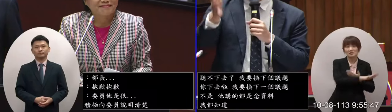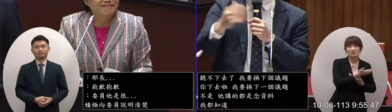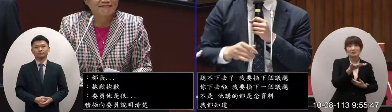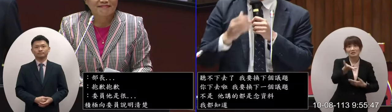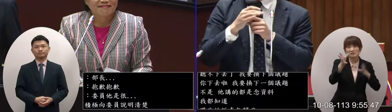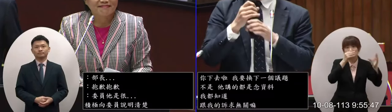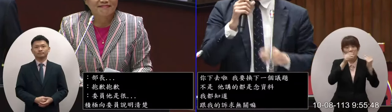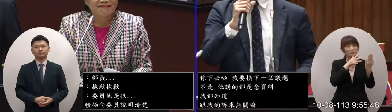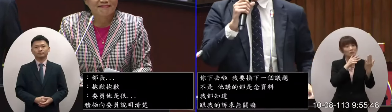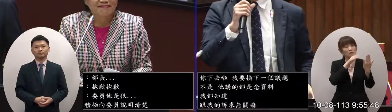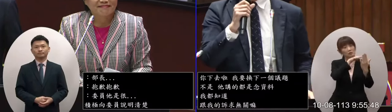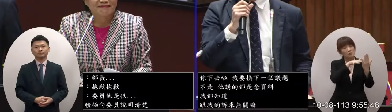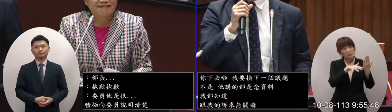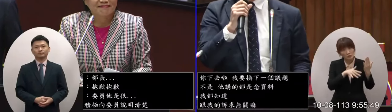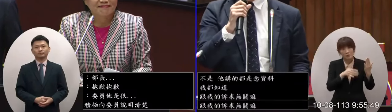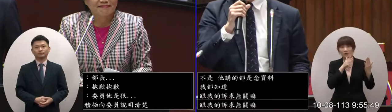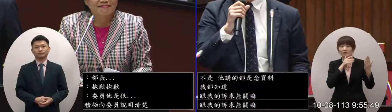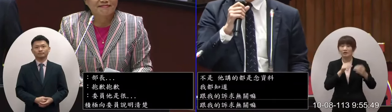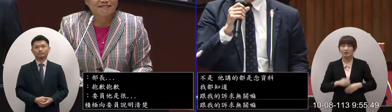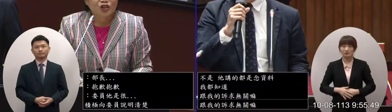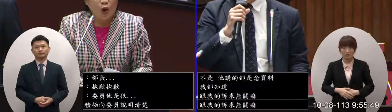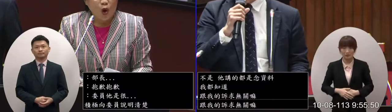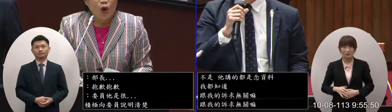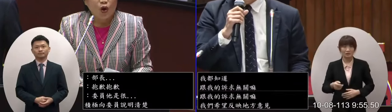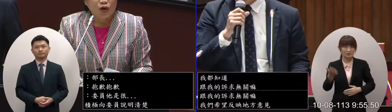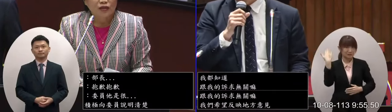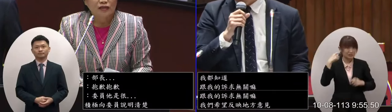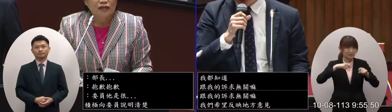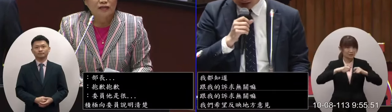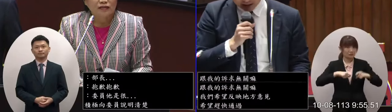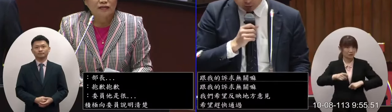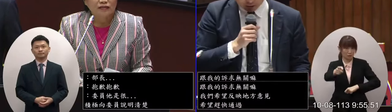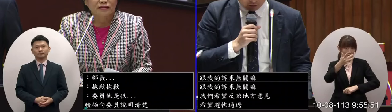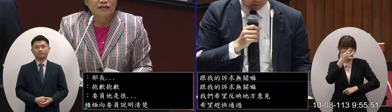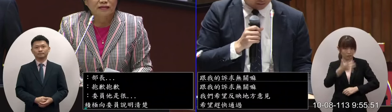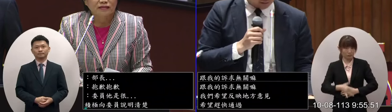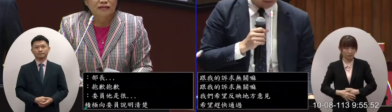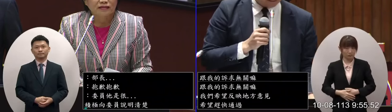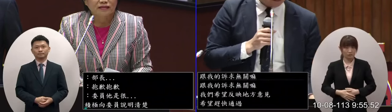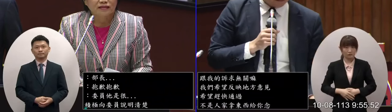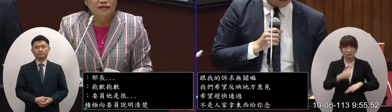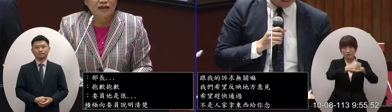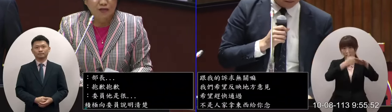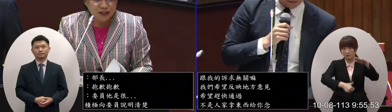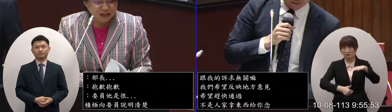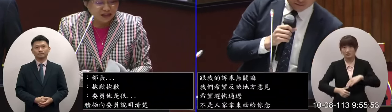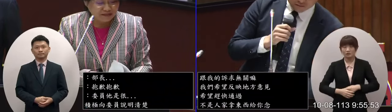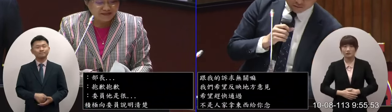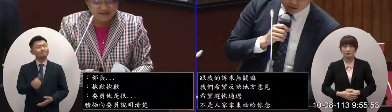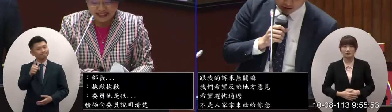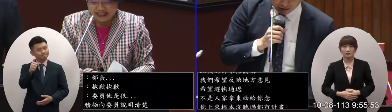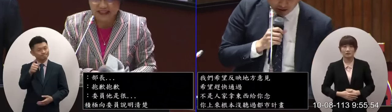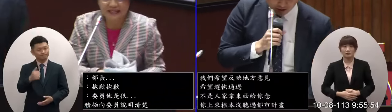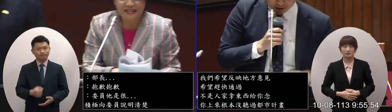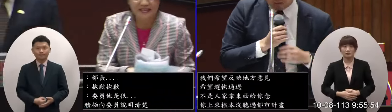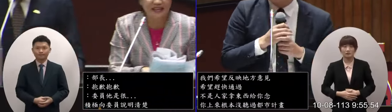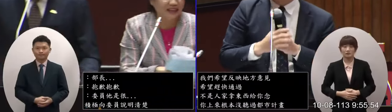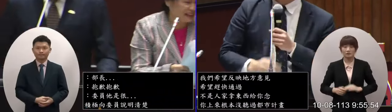them before you came up ? I’ve never heard of this urban plan . Please come down. Thank you, Dean. Next,